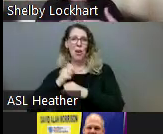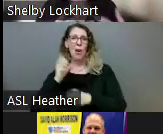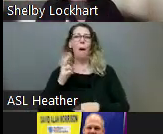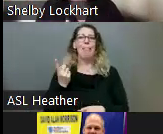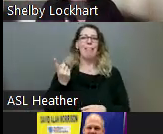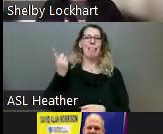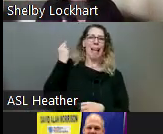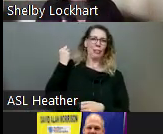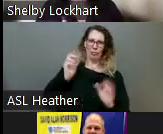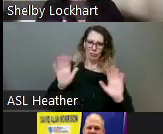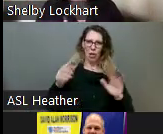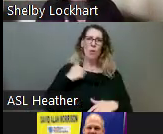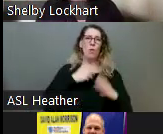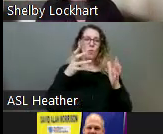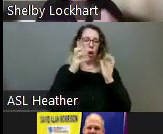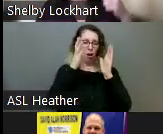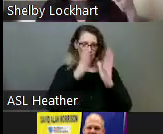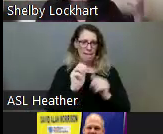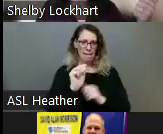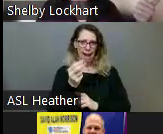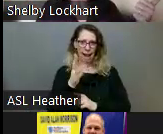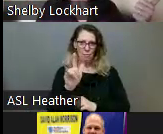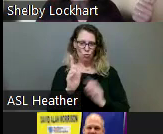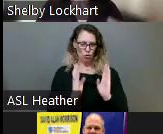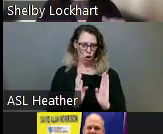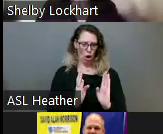We want to improve attendance in April and we're going to go look at last year's April,